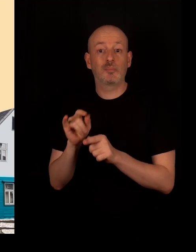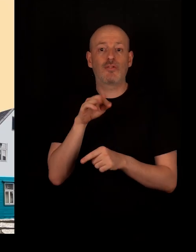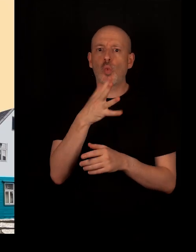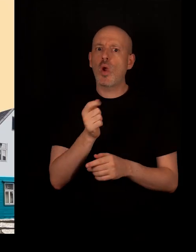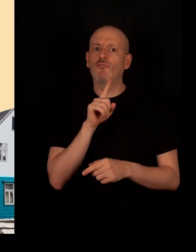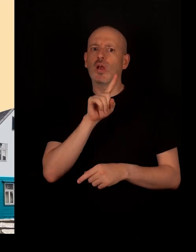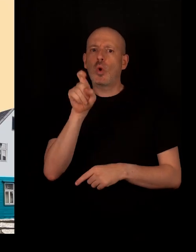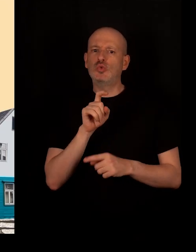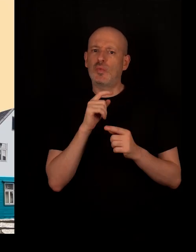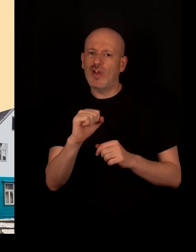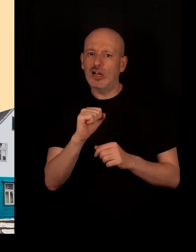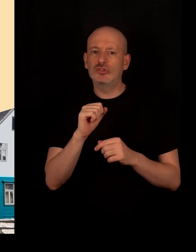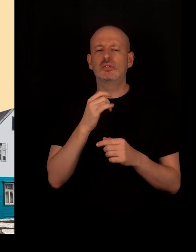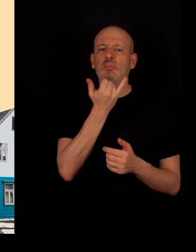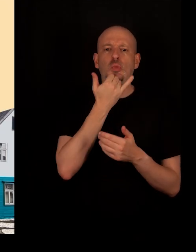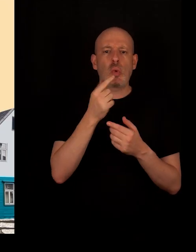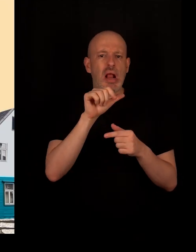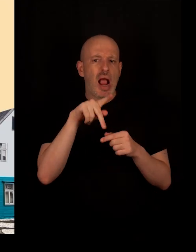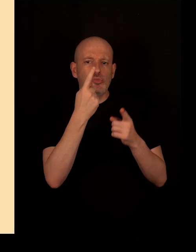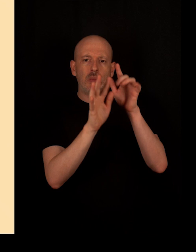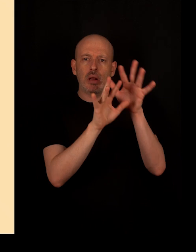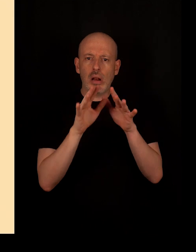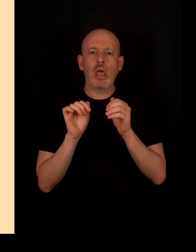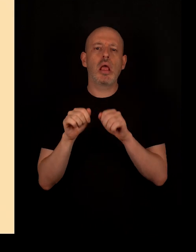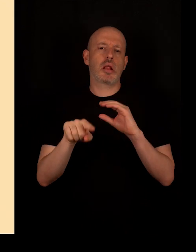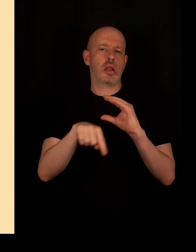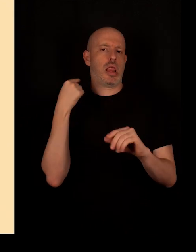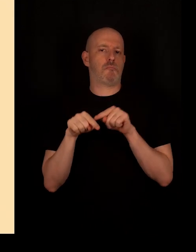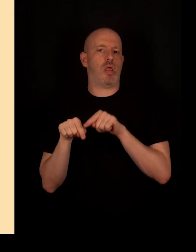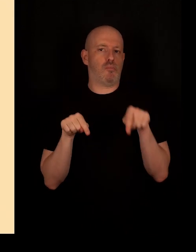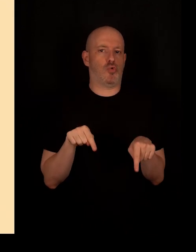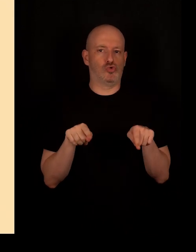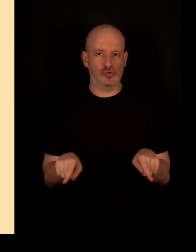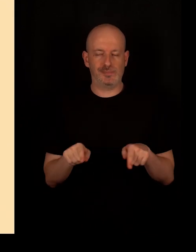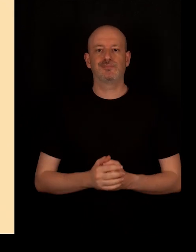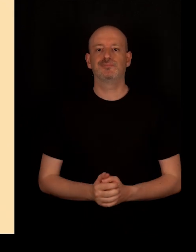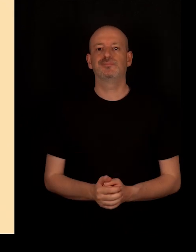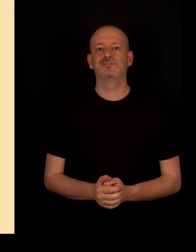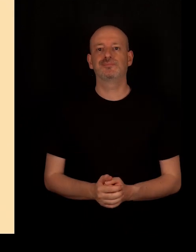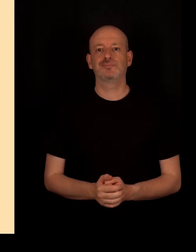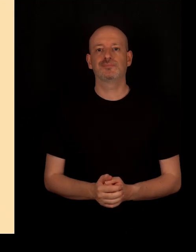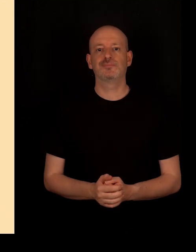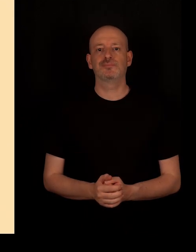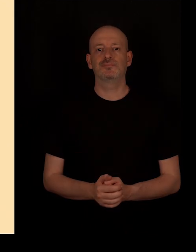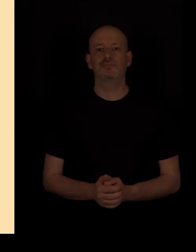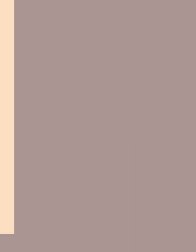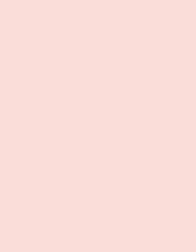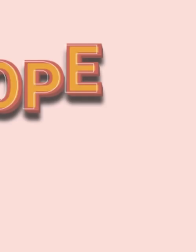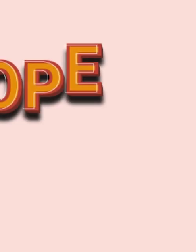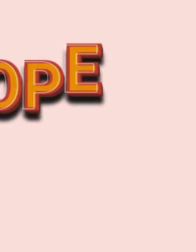but if you have a quick question or something is wrong with your GAP or anything, you can also reach us in our mailbox.